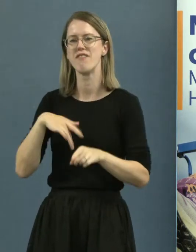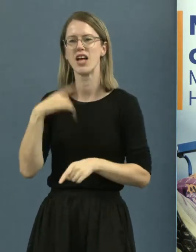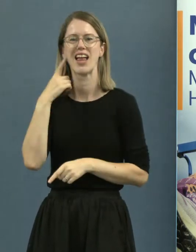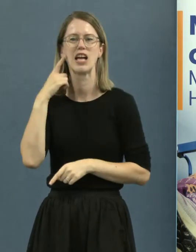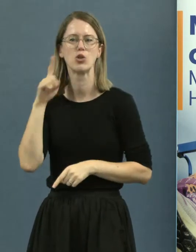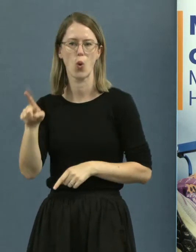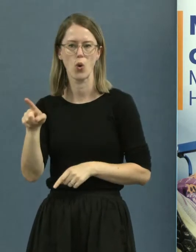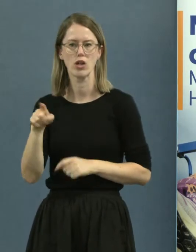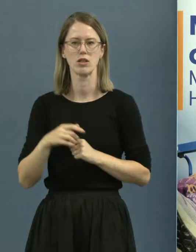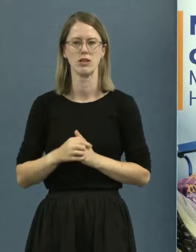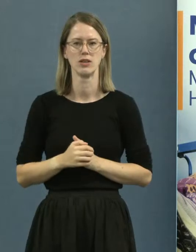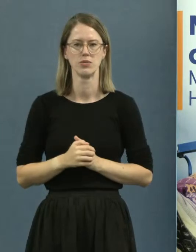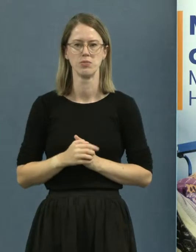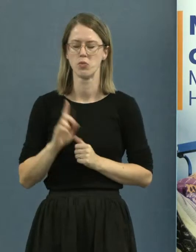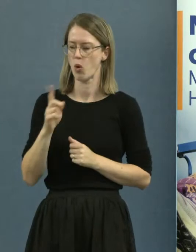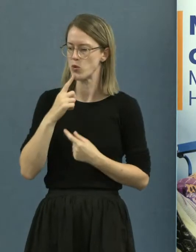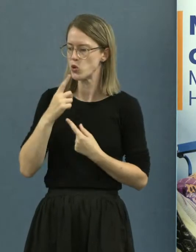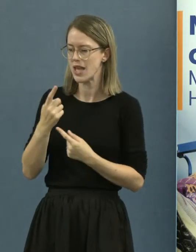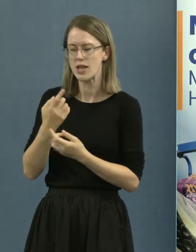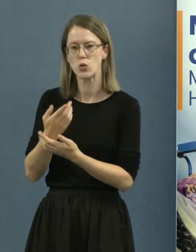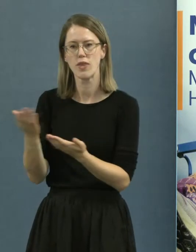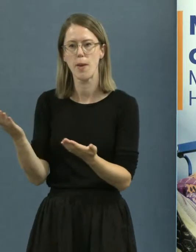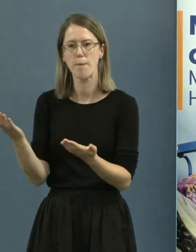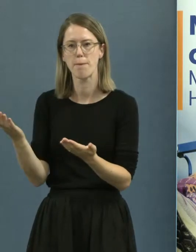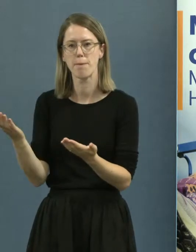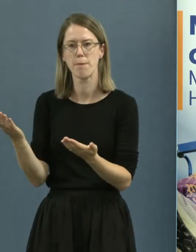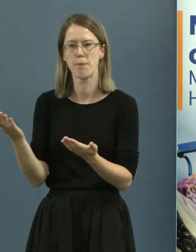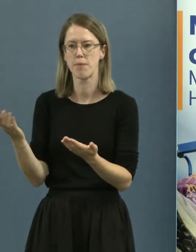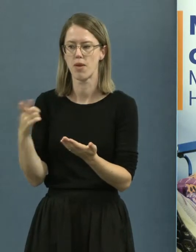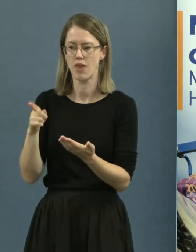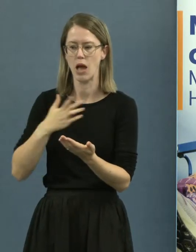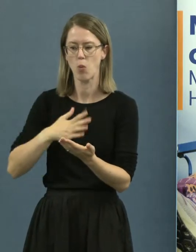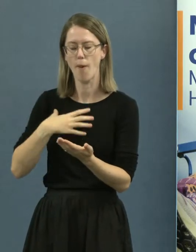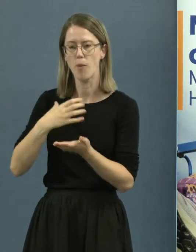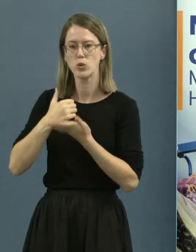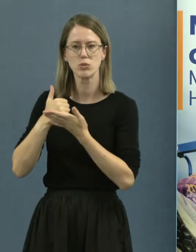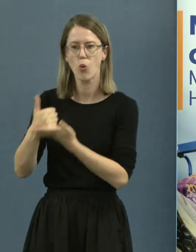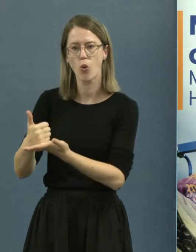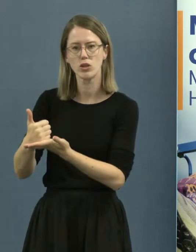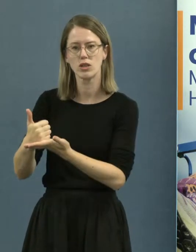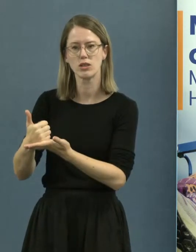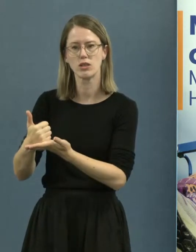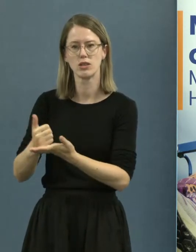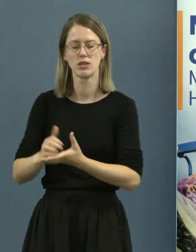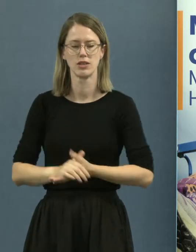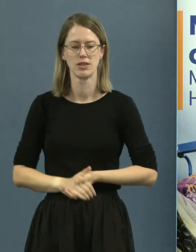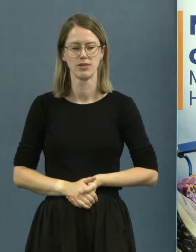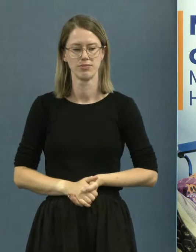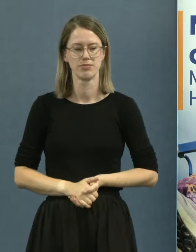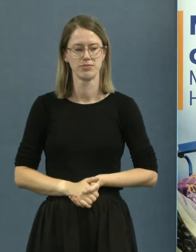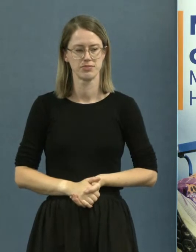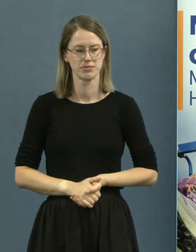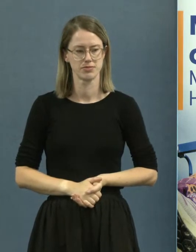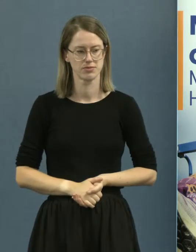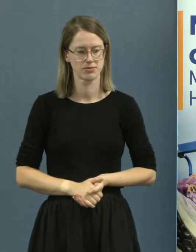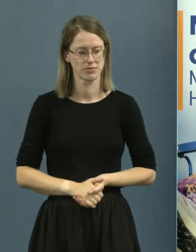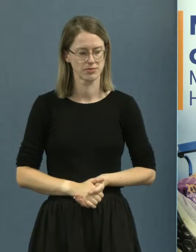ignored throughout this